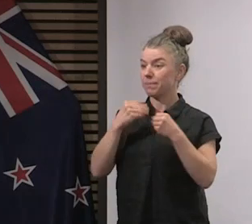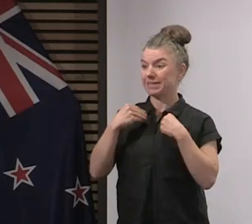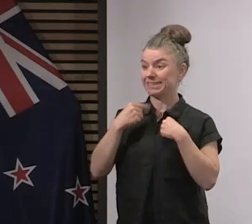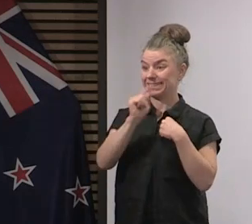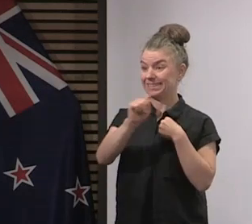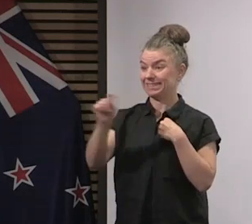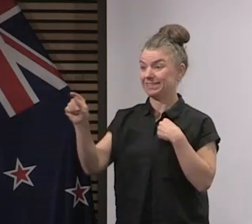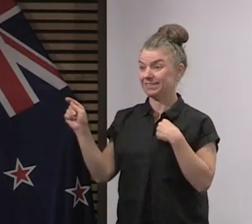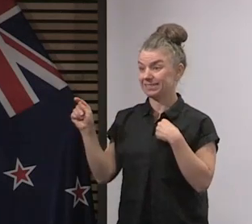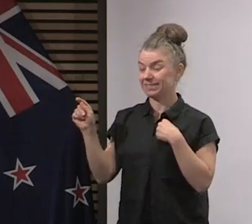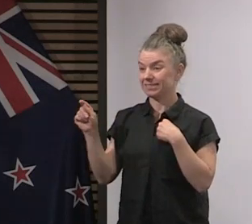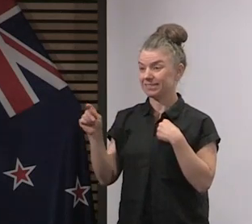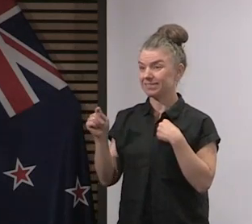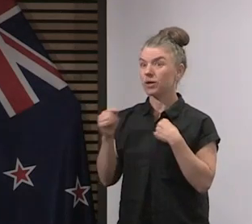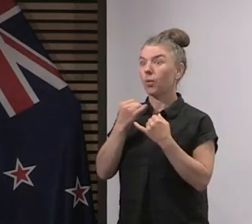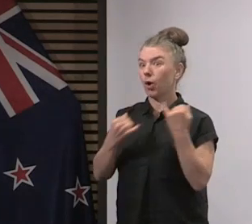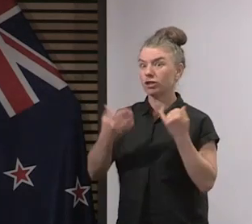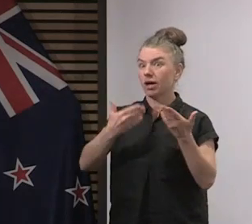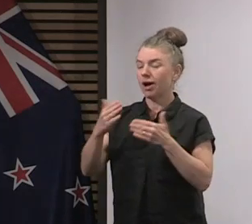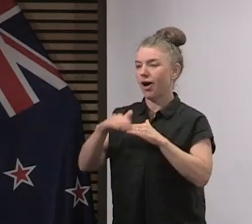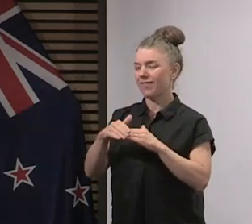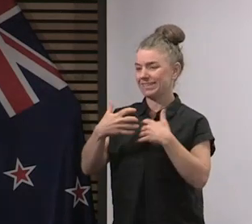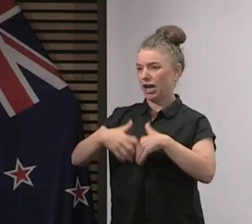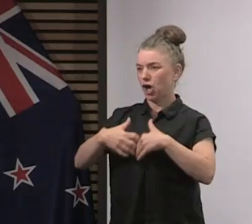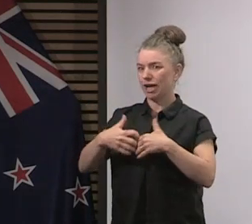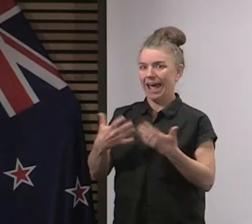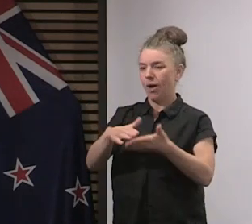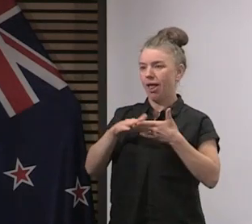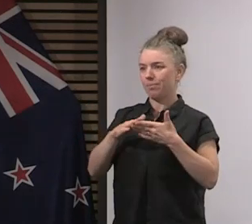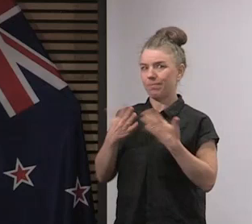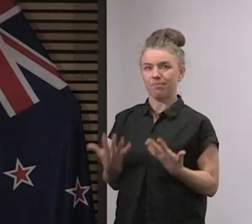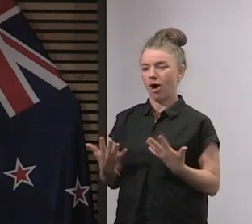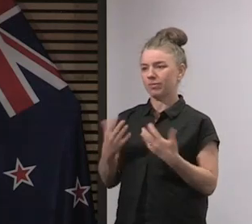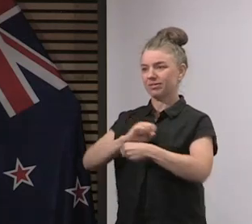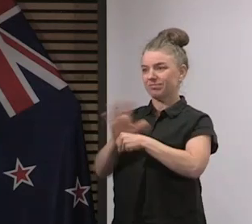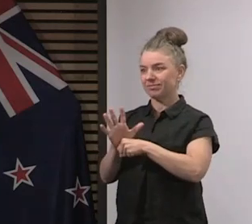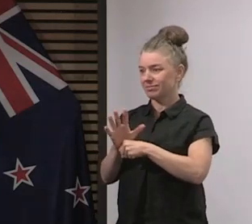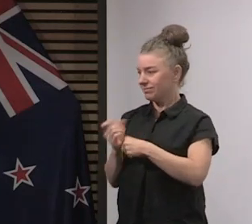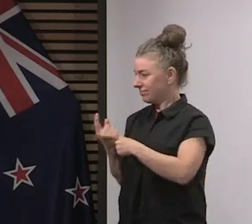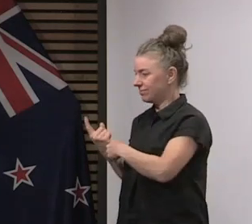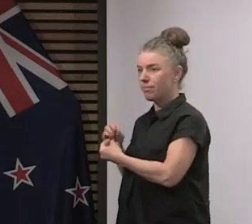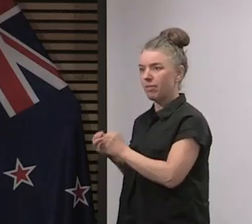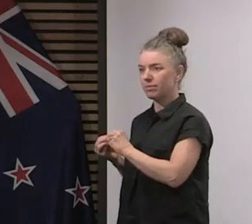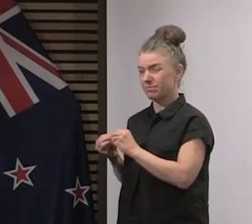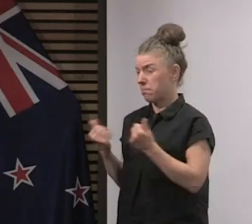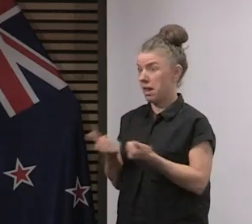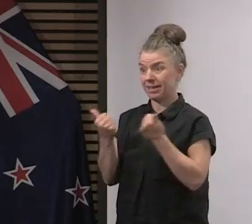number of approaches and offers from the private sector generally and particularly